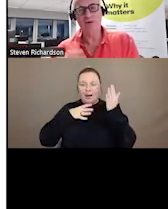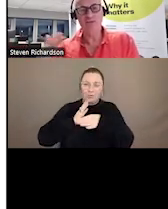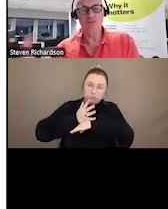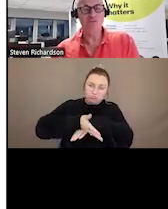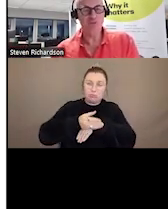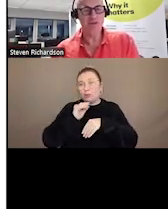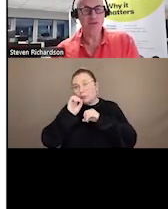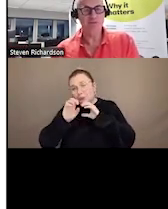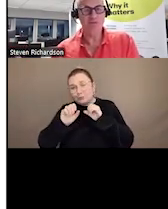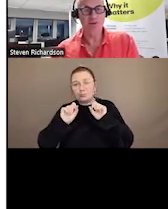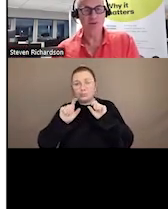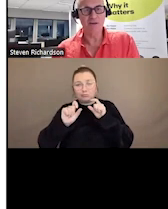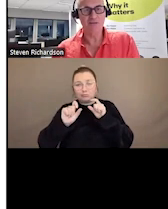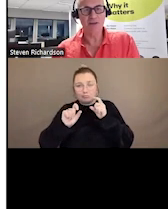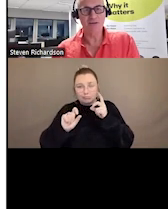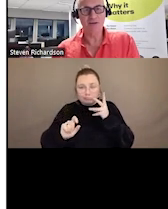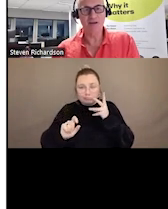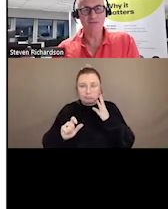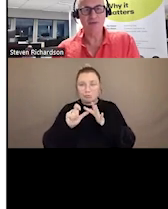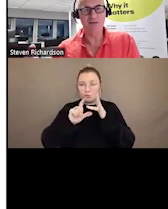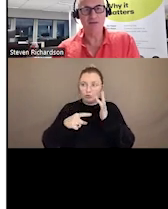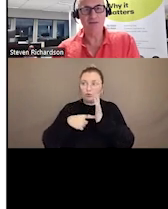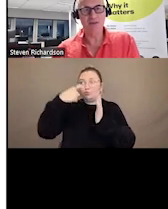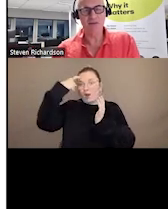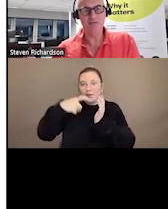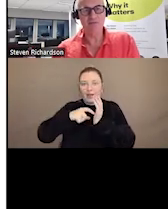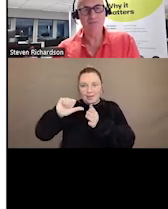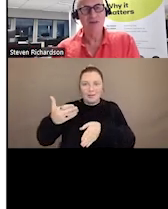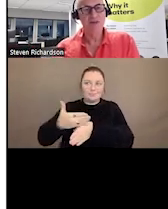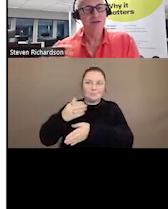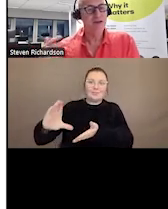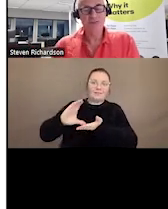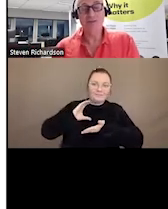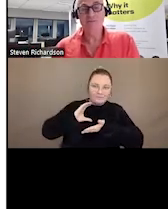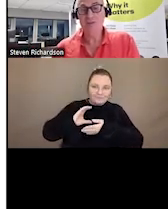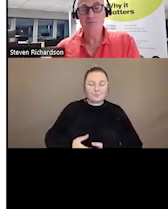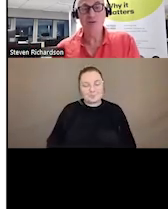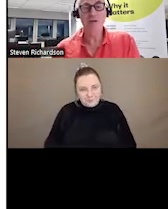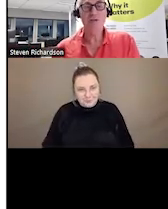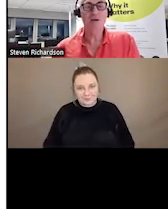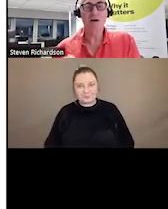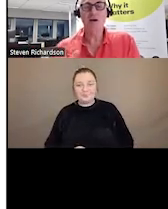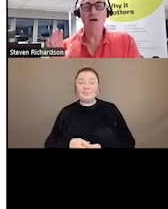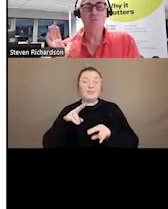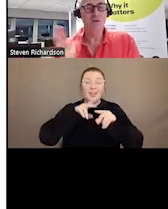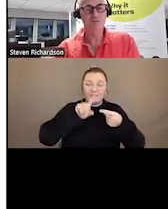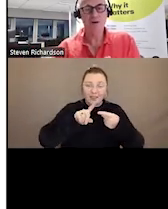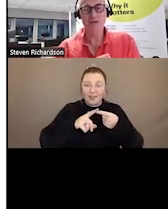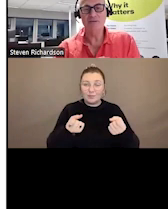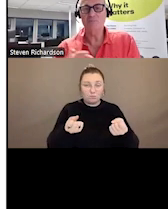you have to do to recognise that gift. As I said, it is fee free, whatever you raise is